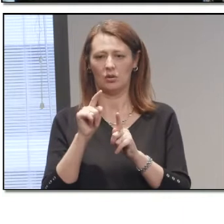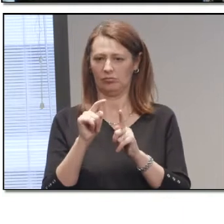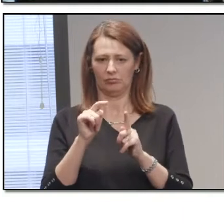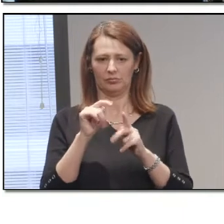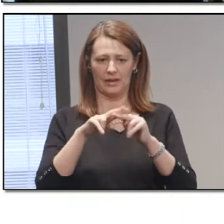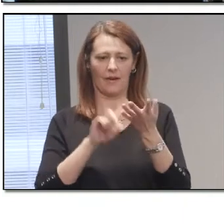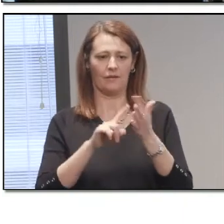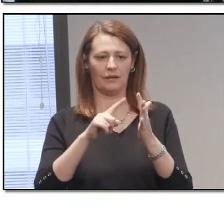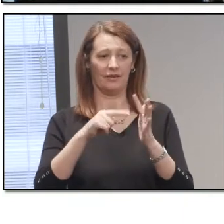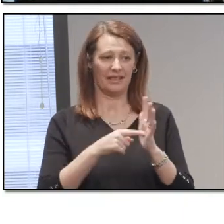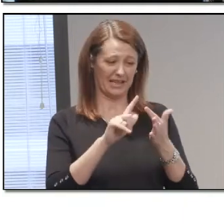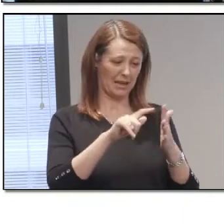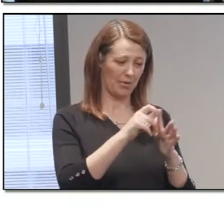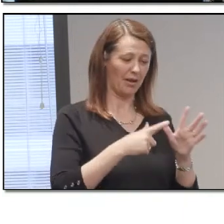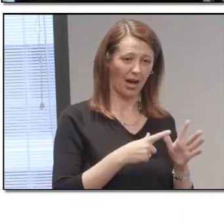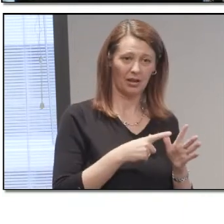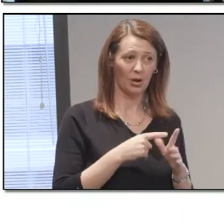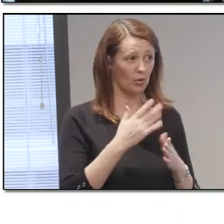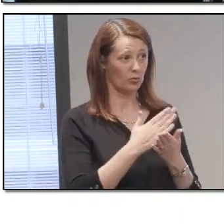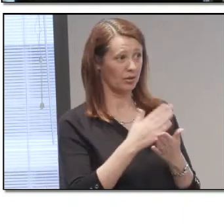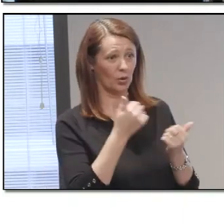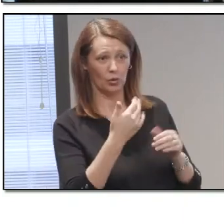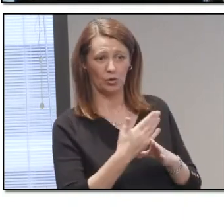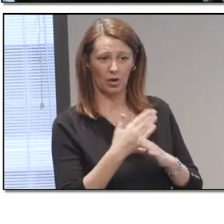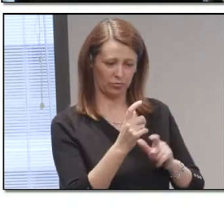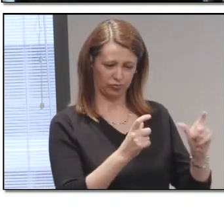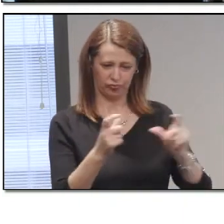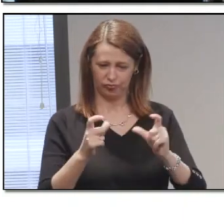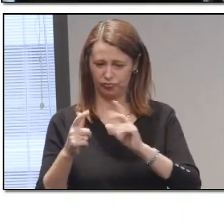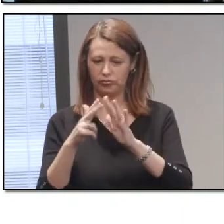we feel we've probably done a pretty good job at regulating industry for most pollutants